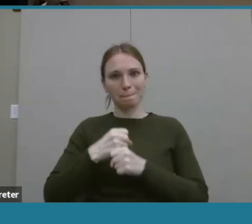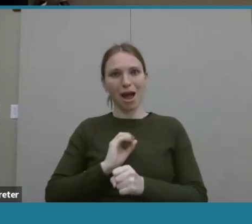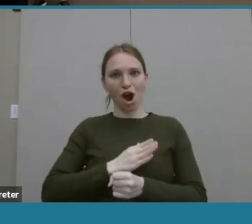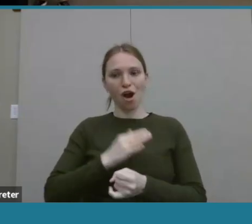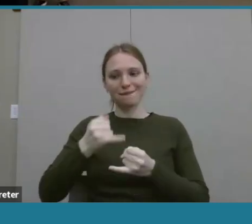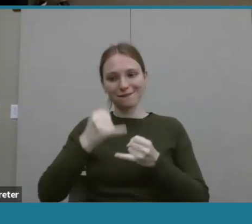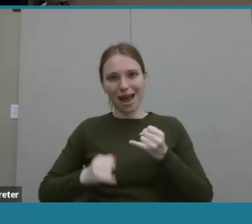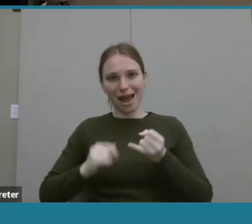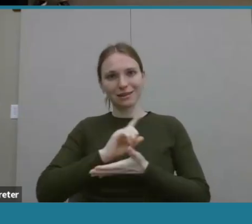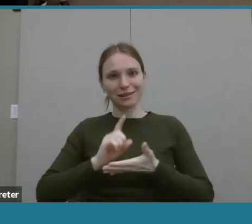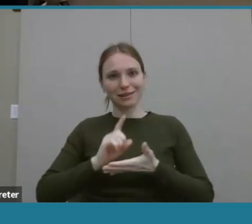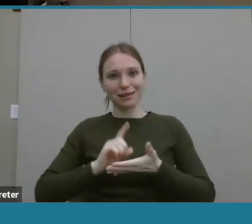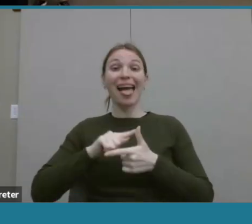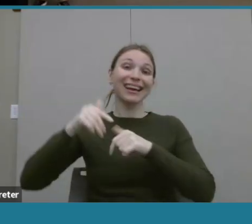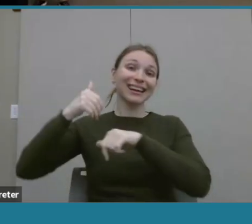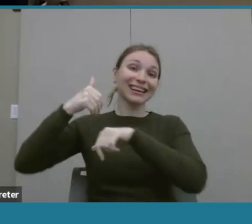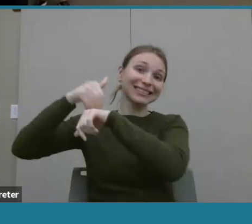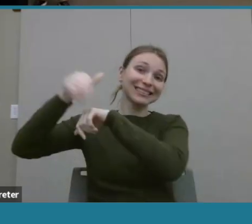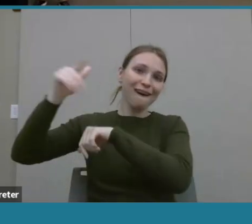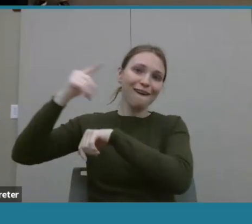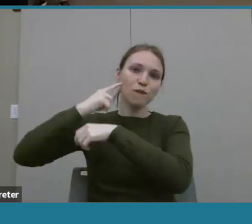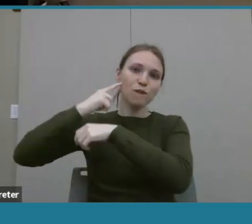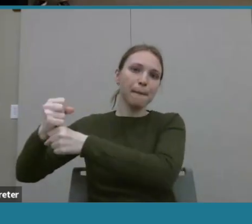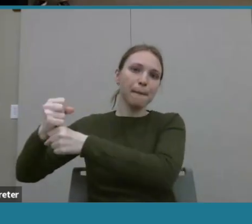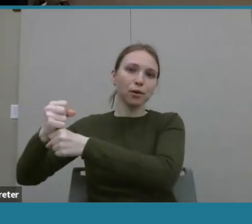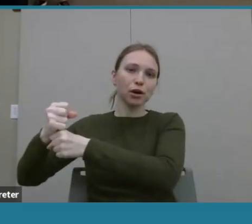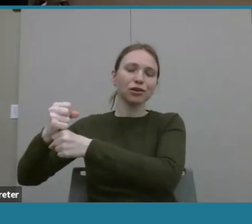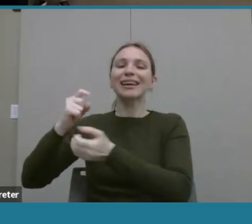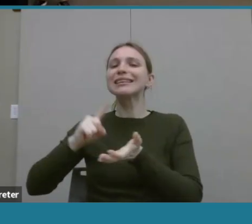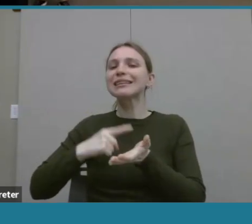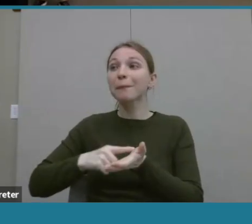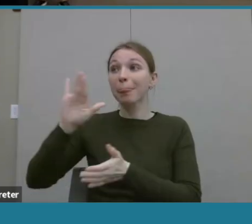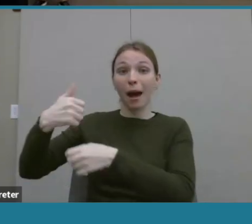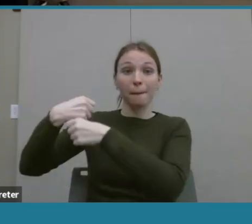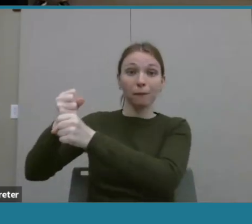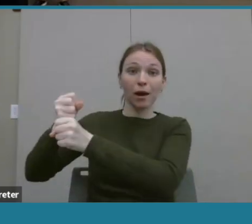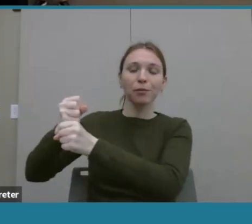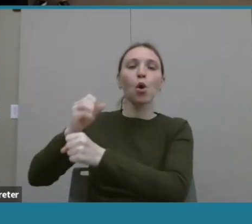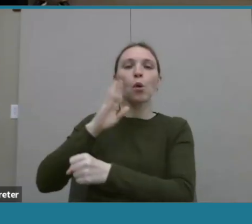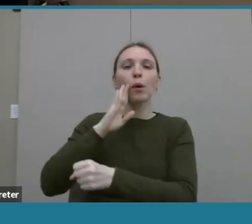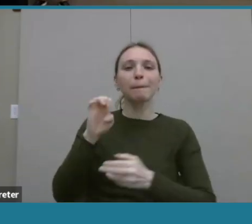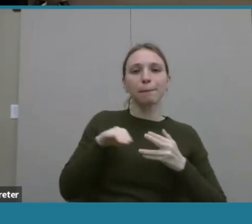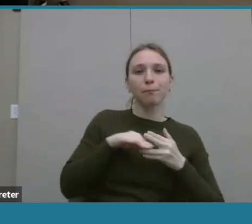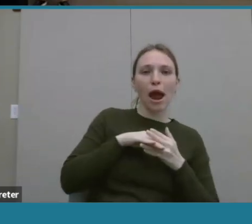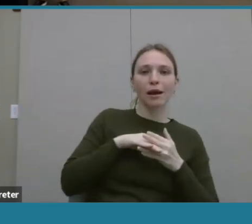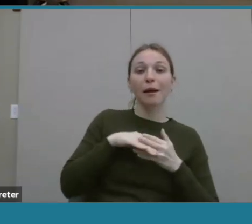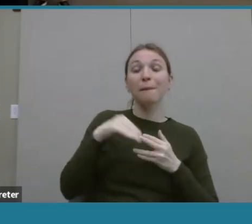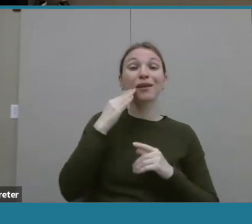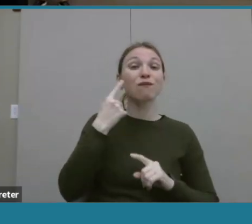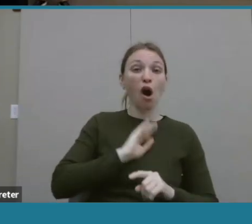Again, though, sometimes that fabrication had a, had a break between it because for our first two signs, for the gorilla and the seal, we actually